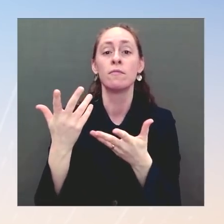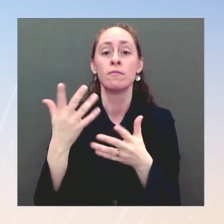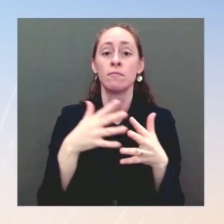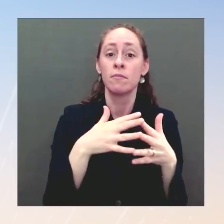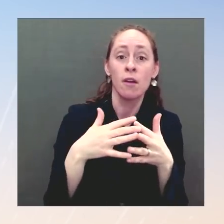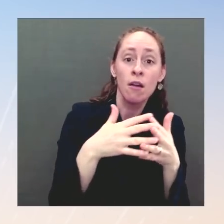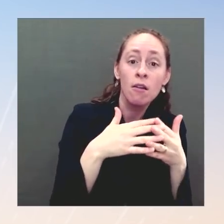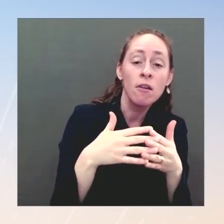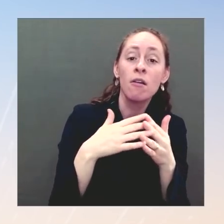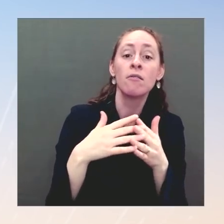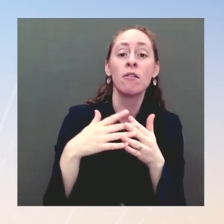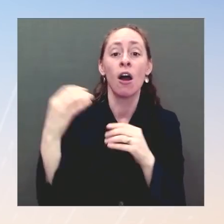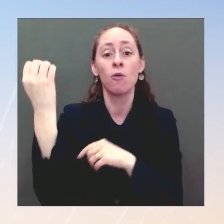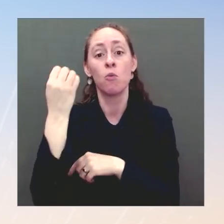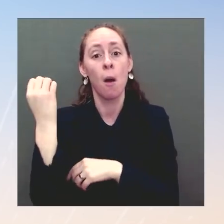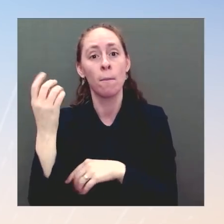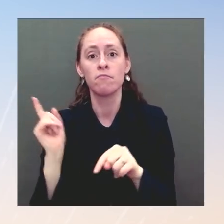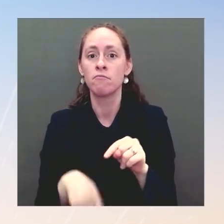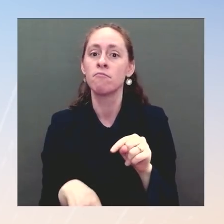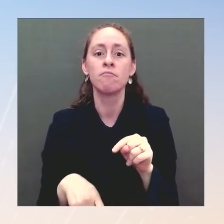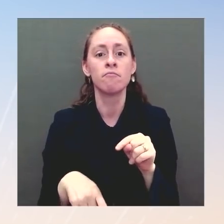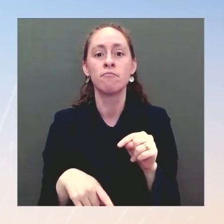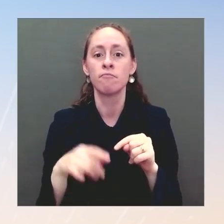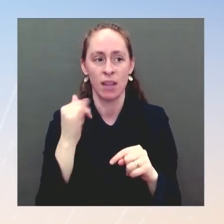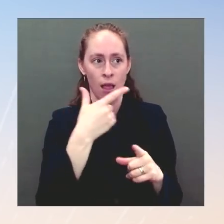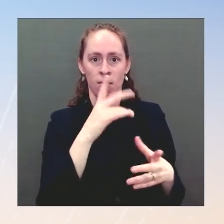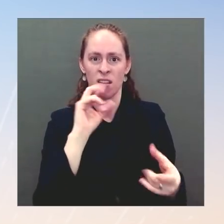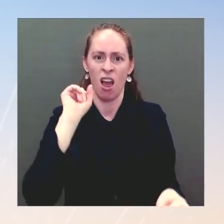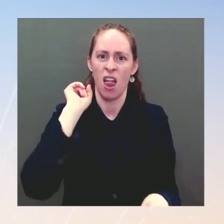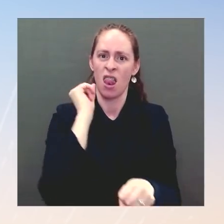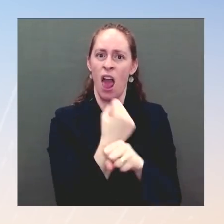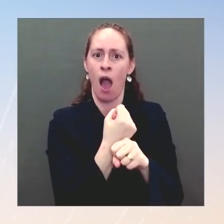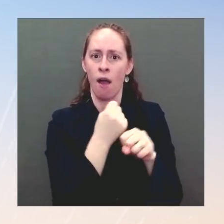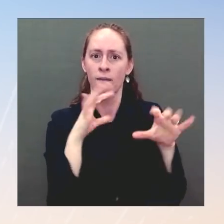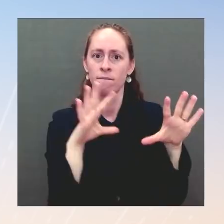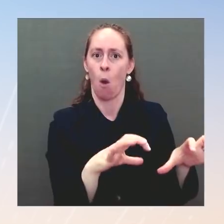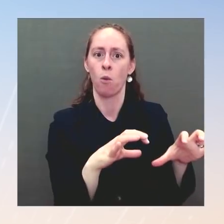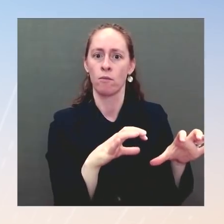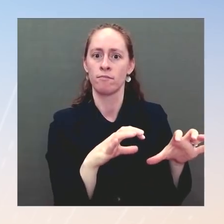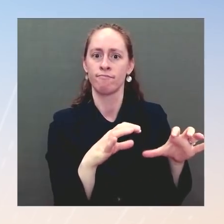some of the glorified piggybanks for the Kremlin, including one of them which is a key financial institution